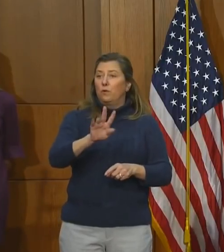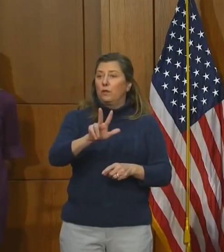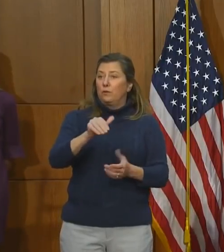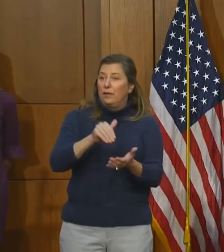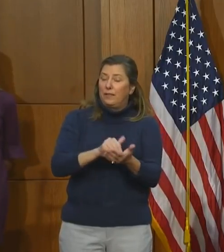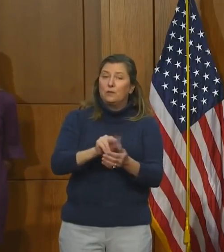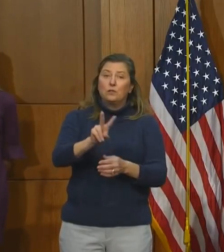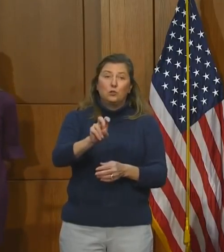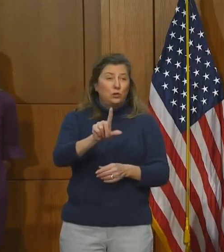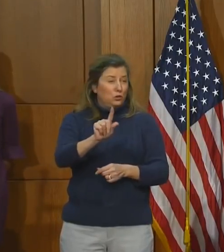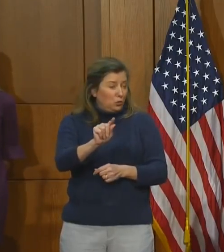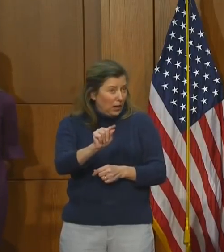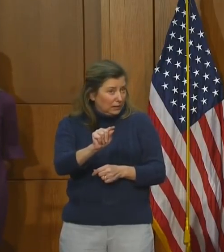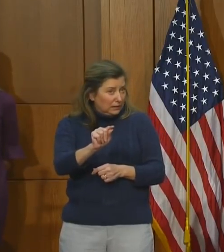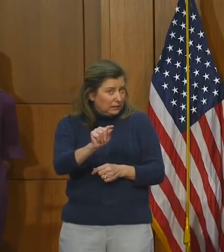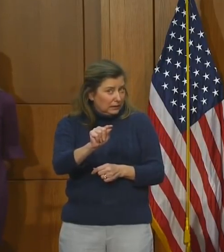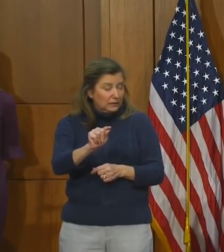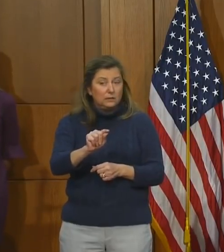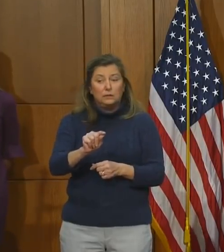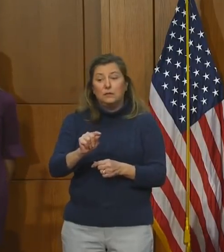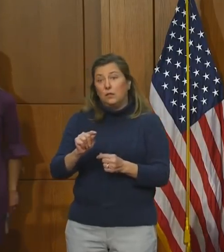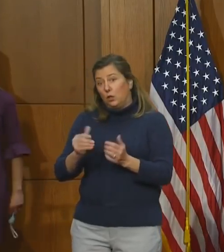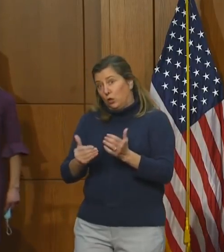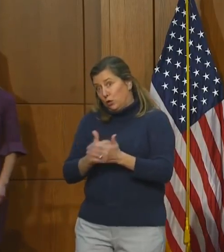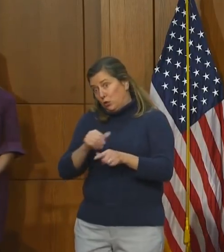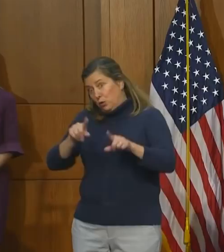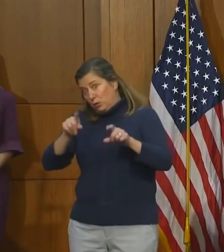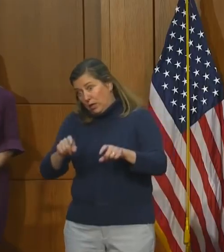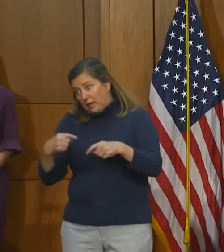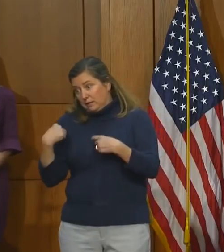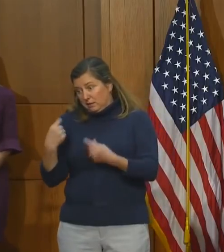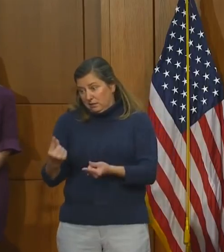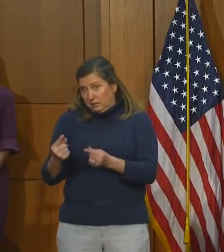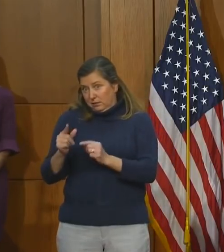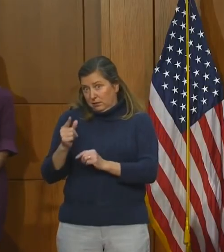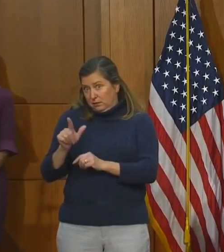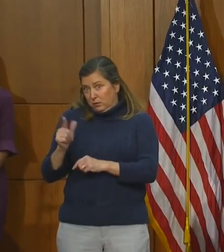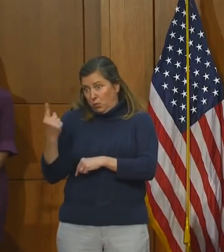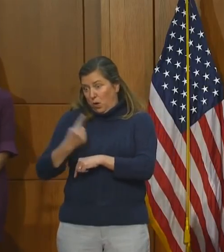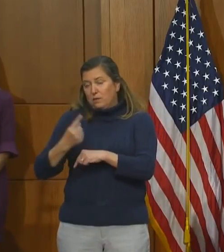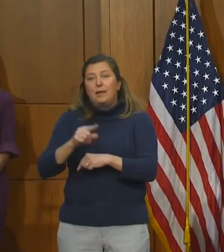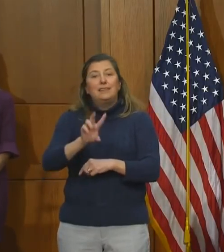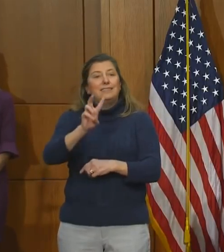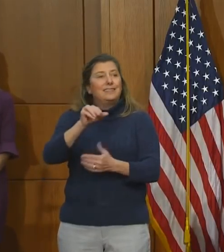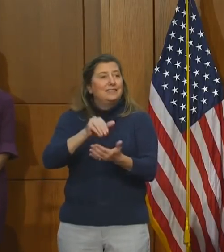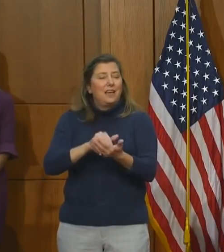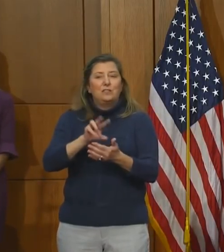NEW CASES IN THAT SAME TIME PERIOD. TOTAL TESTS WERE AT ONE HUNDRED FORTY THREE THOUSAND